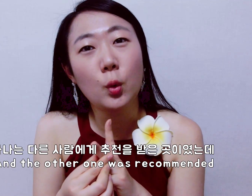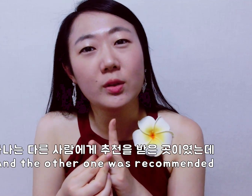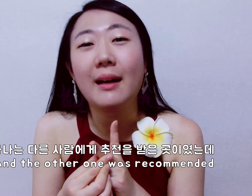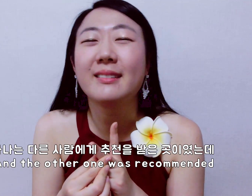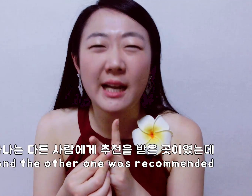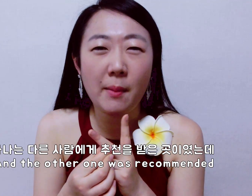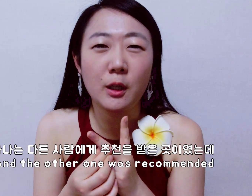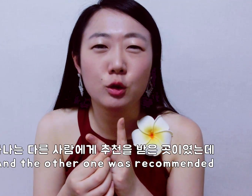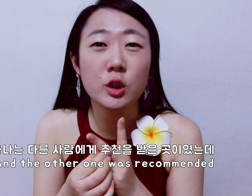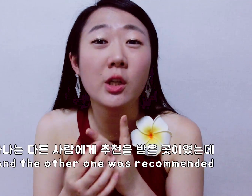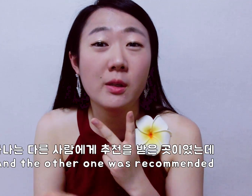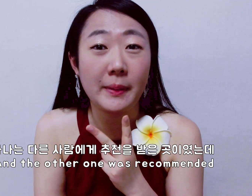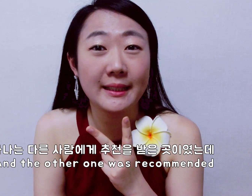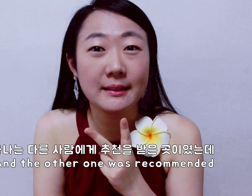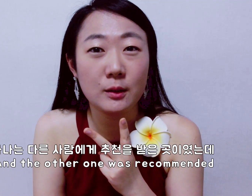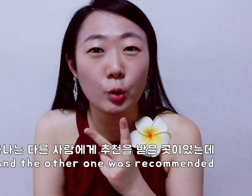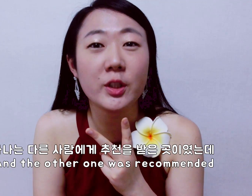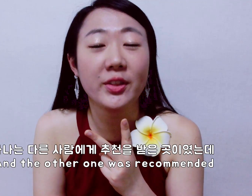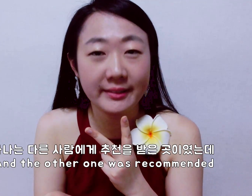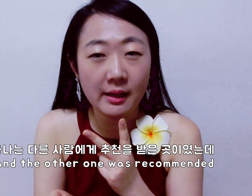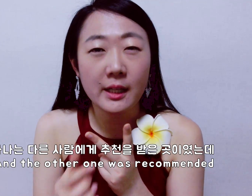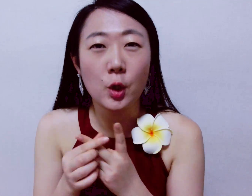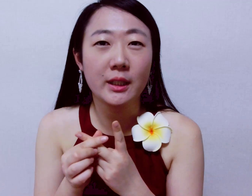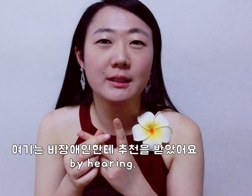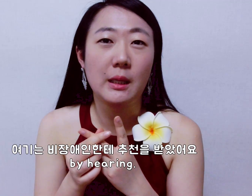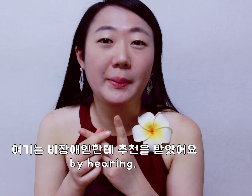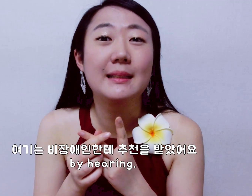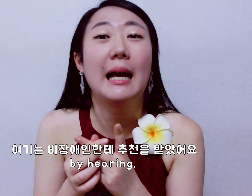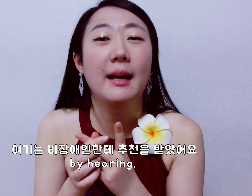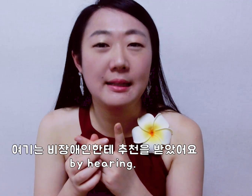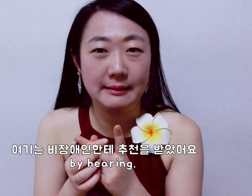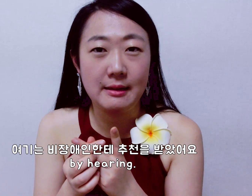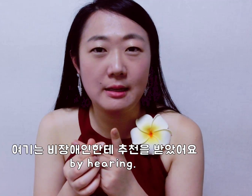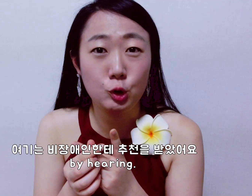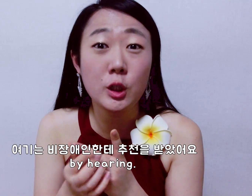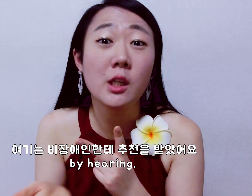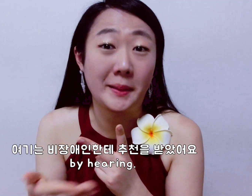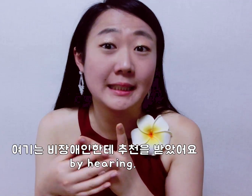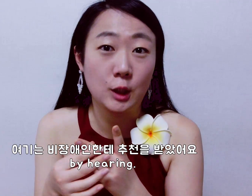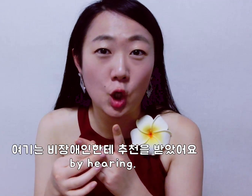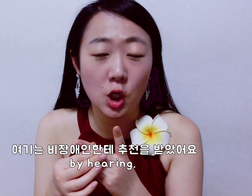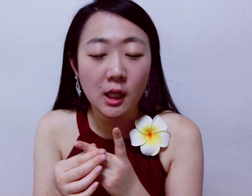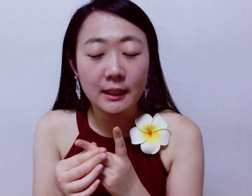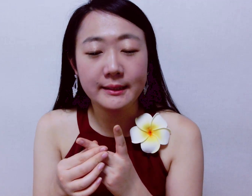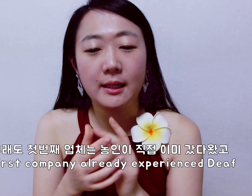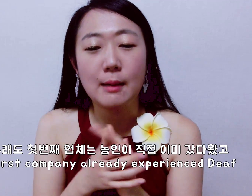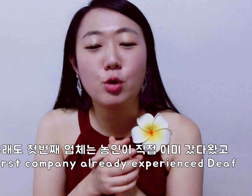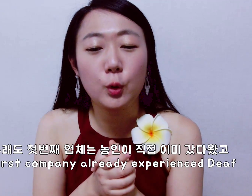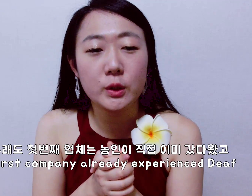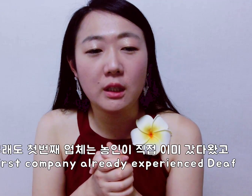뭐 was done. maybe we could be a friend... 친구가 될 뻔했는데... 7.we almost became friend...